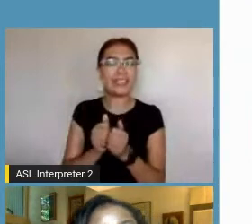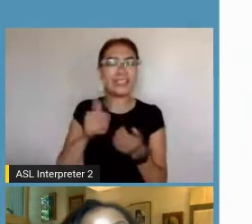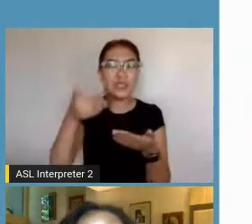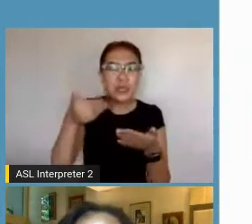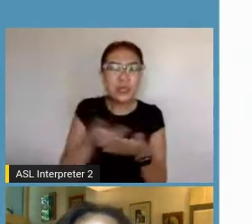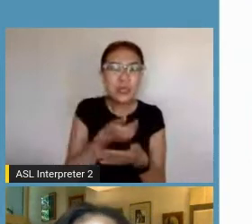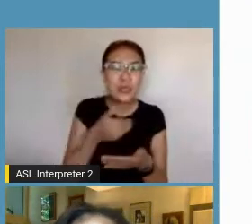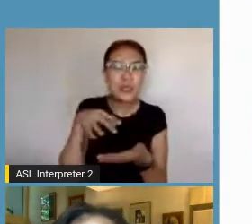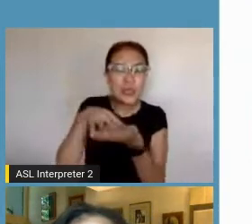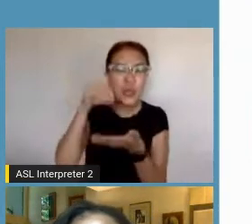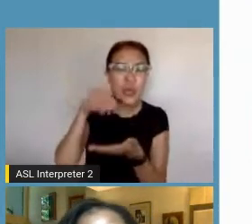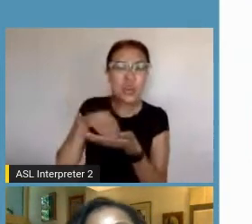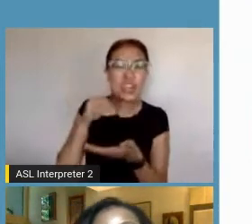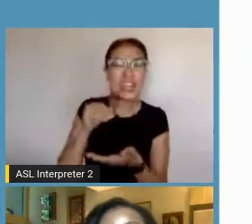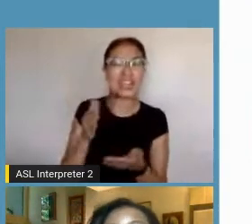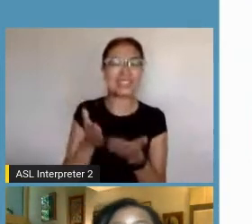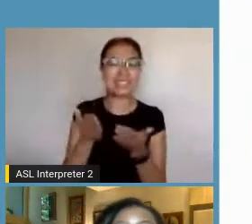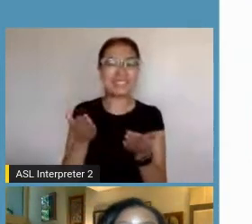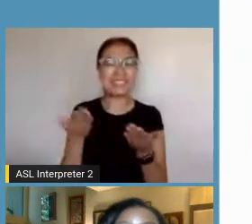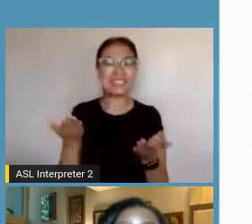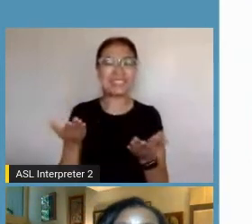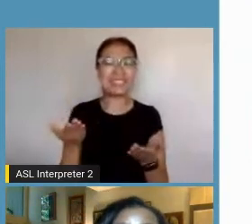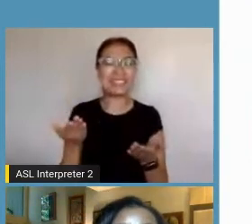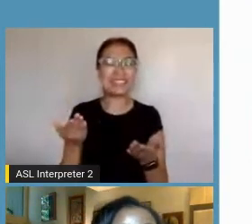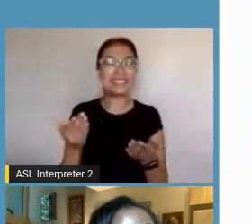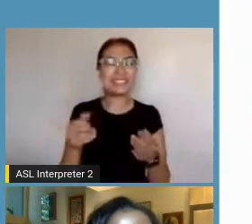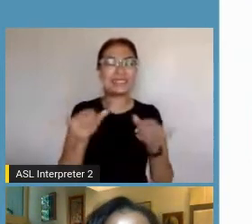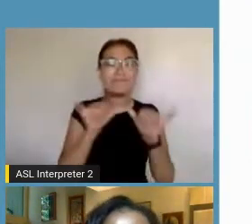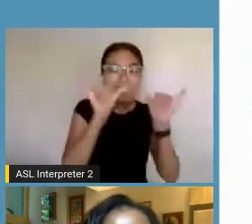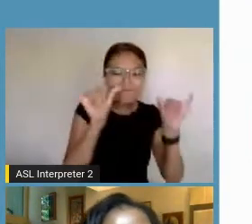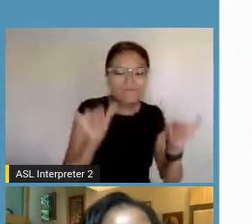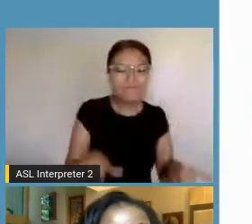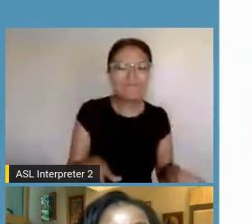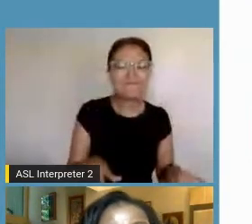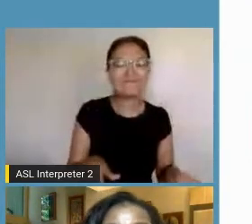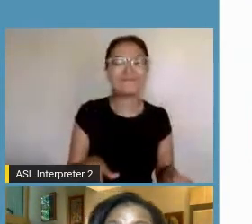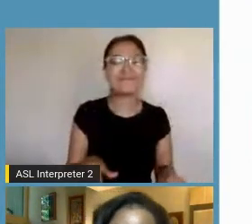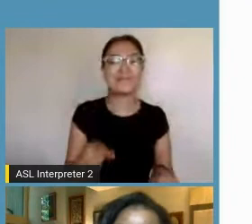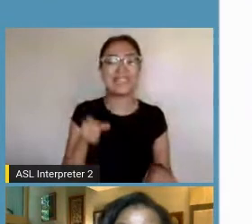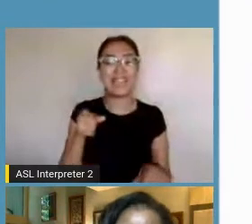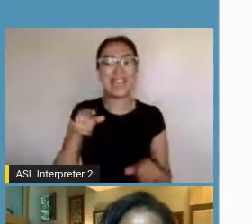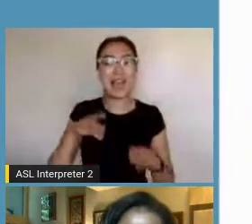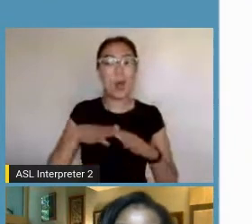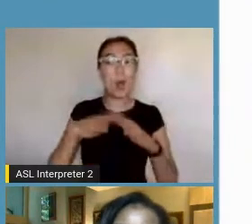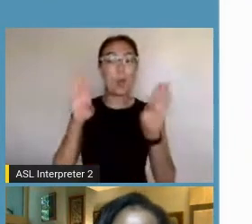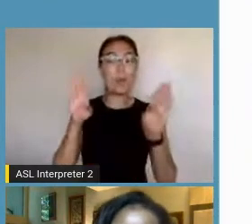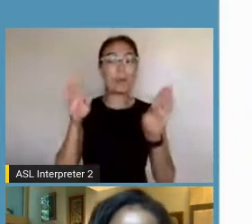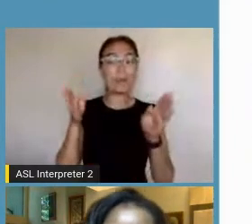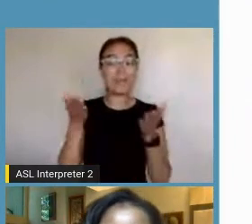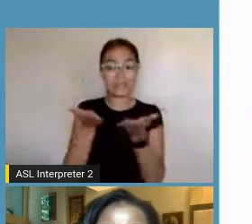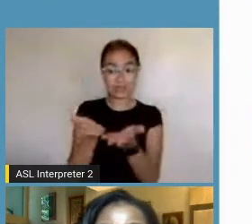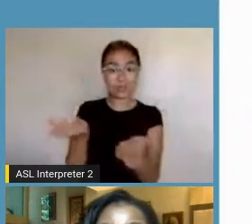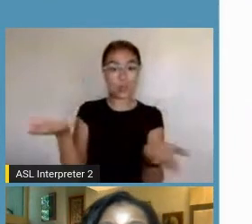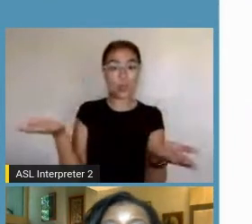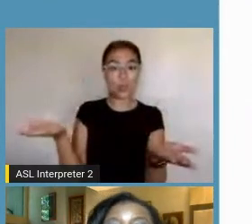content management systems, they are open-source, it's a membership service but they do offer